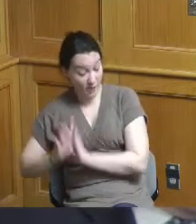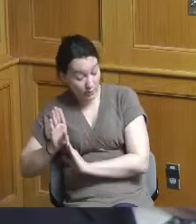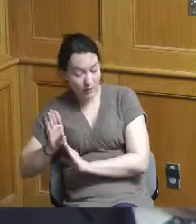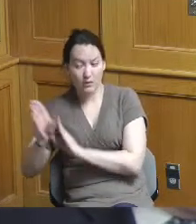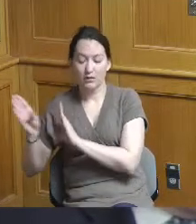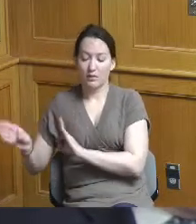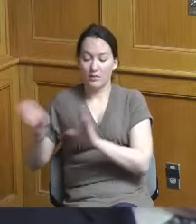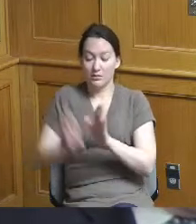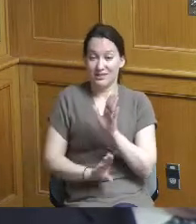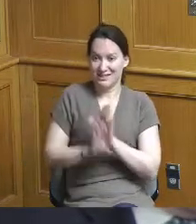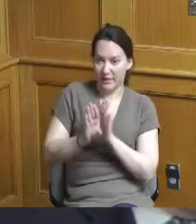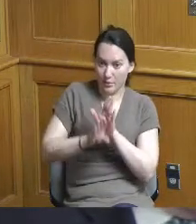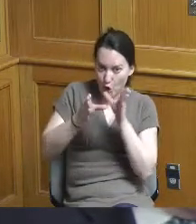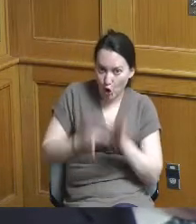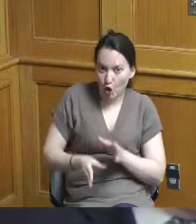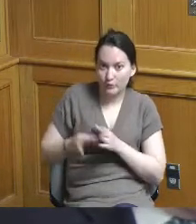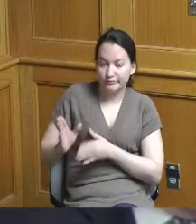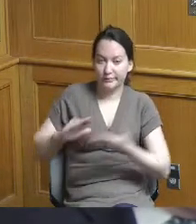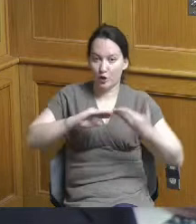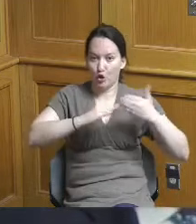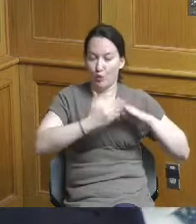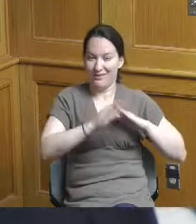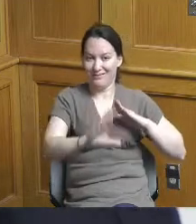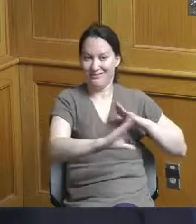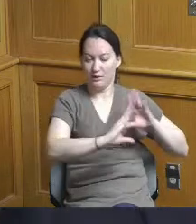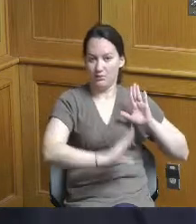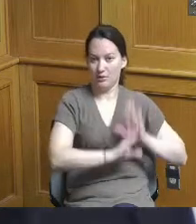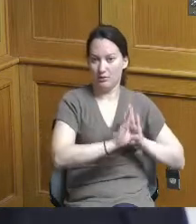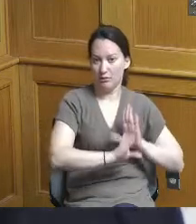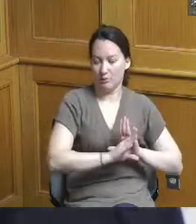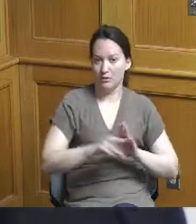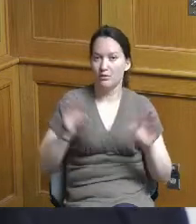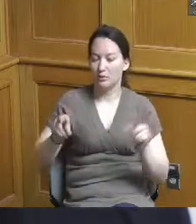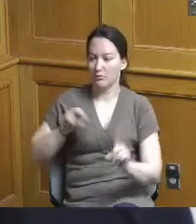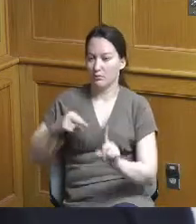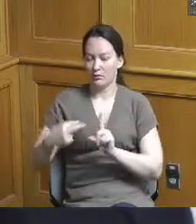the developer side of things but also from the community development side of things as well how